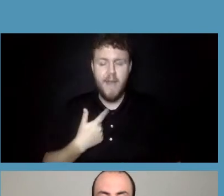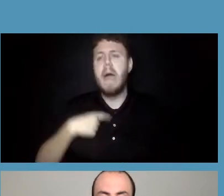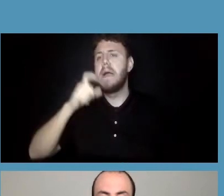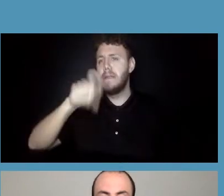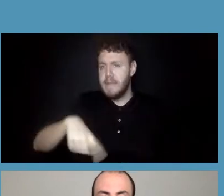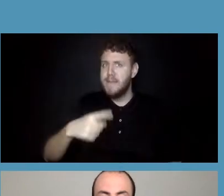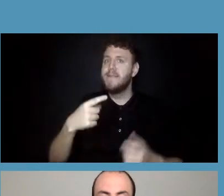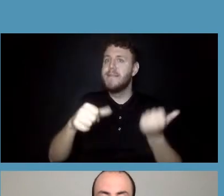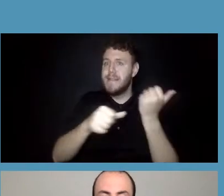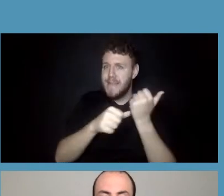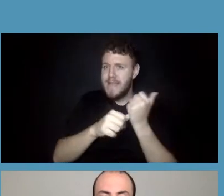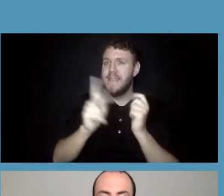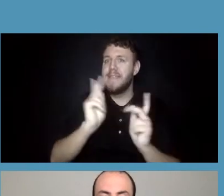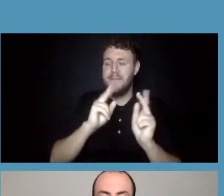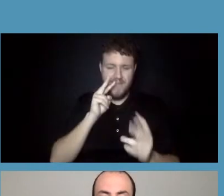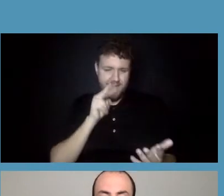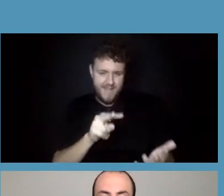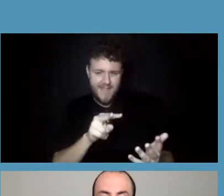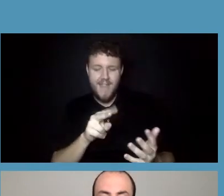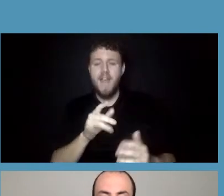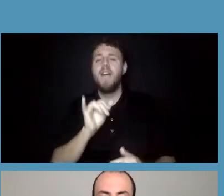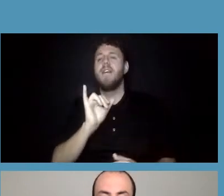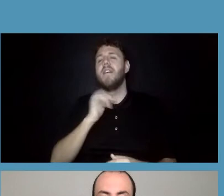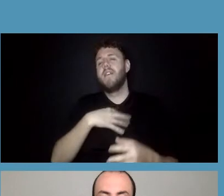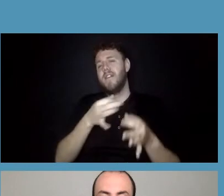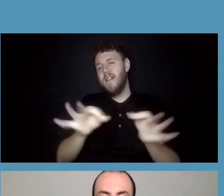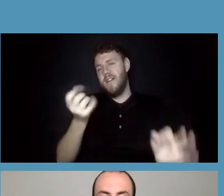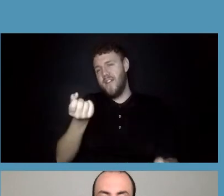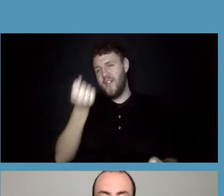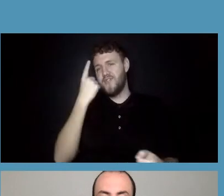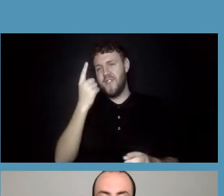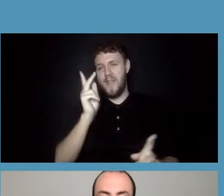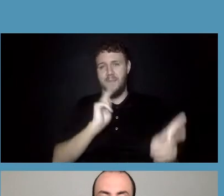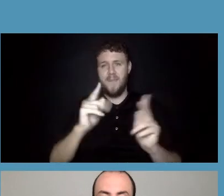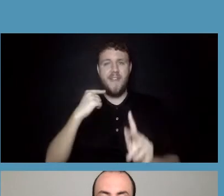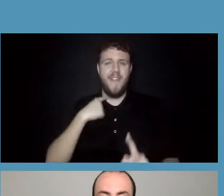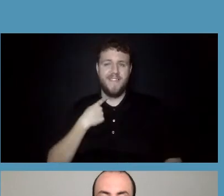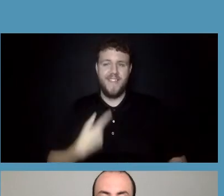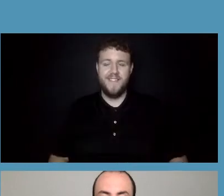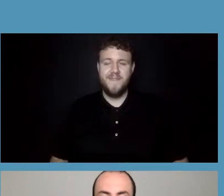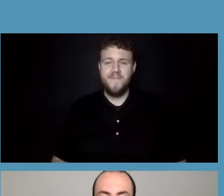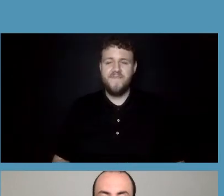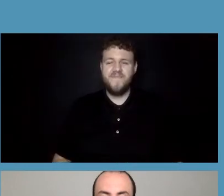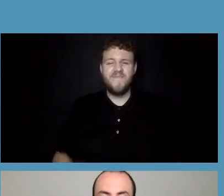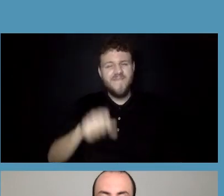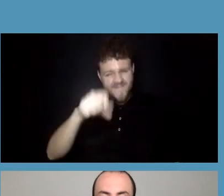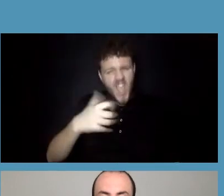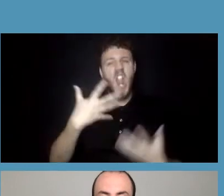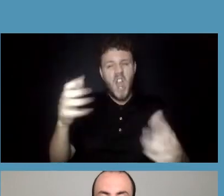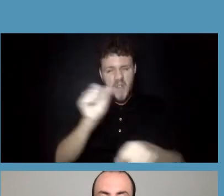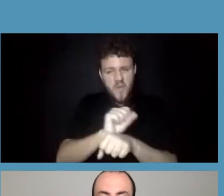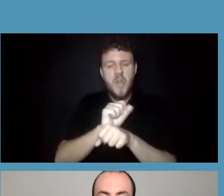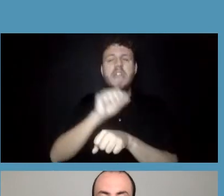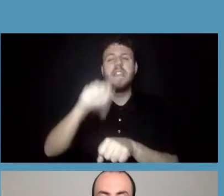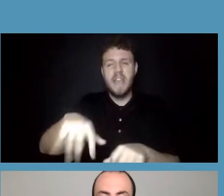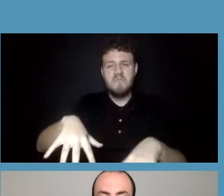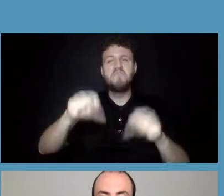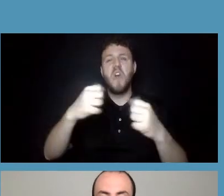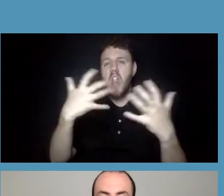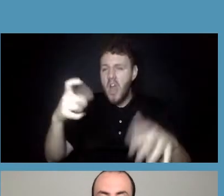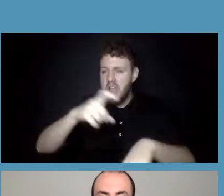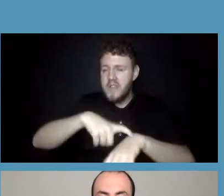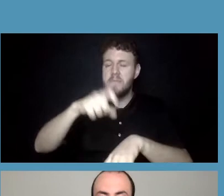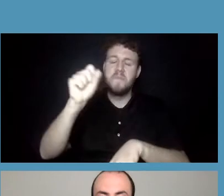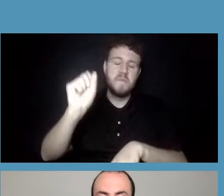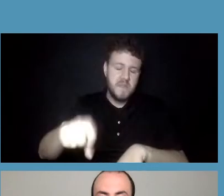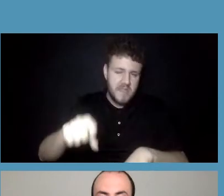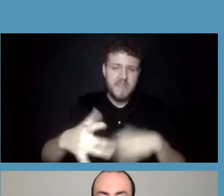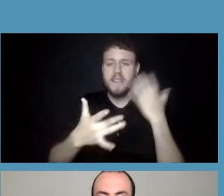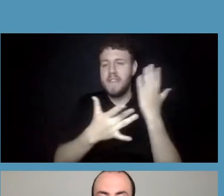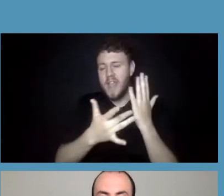a lot of times. So it is a lot of legwork and it is time consuming and technology can be very frustrating but